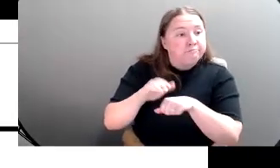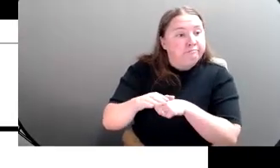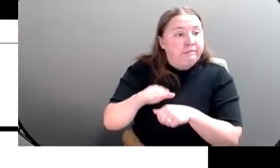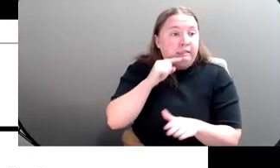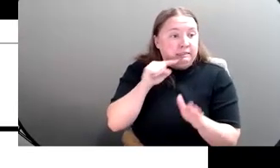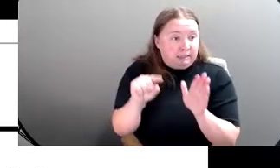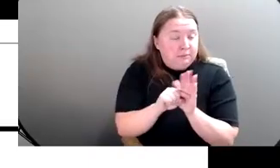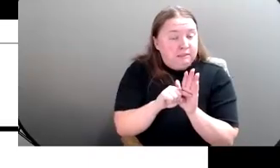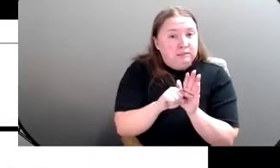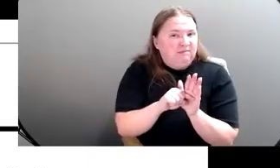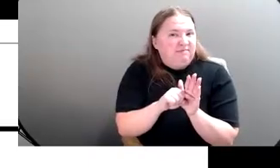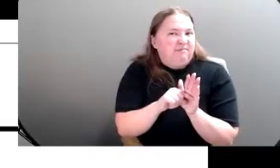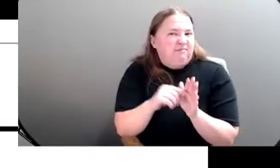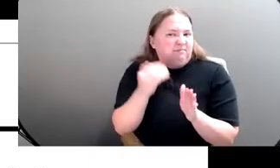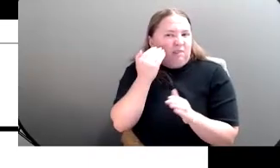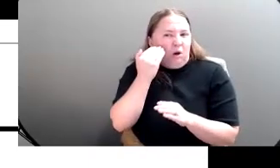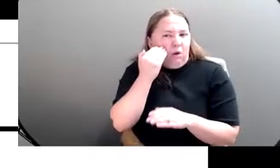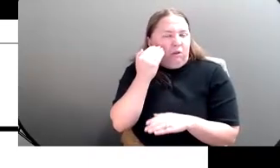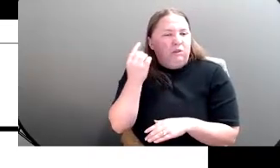you know how there's always, like, a comment